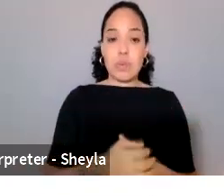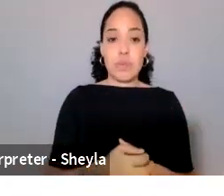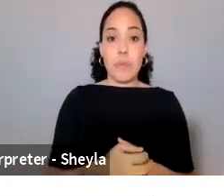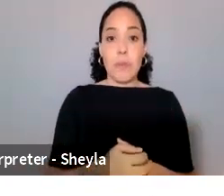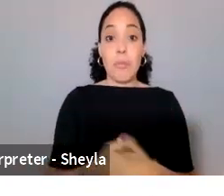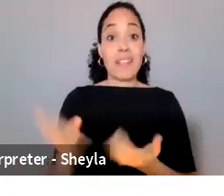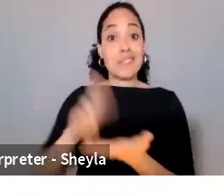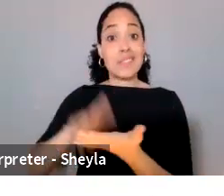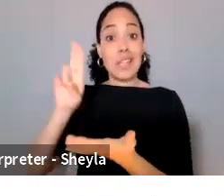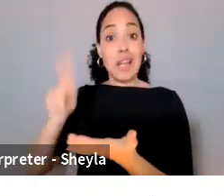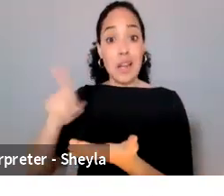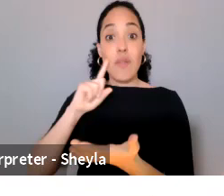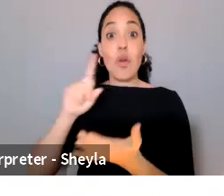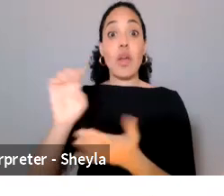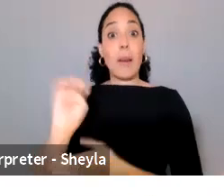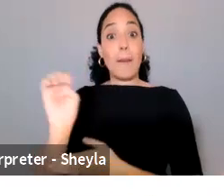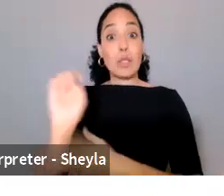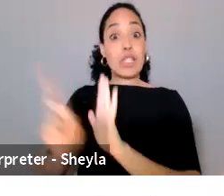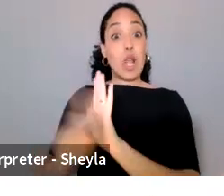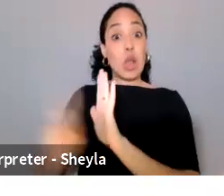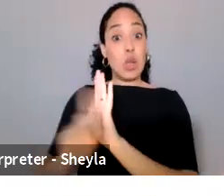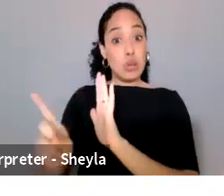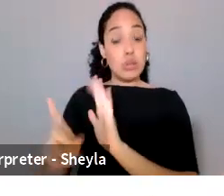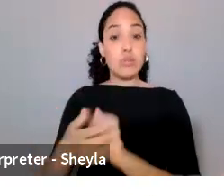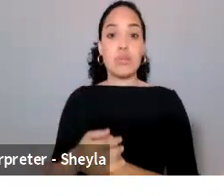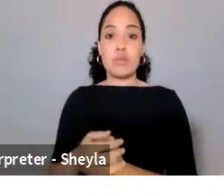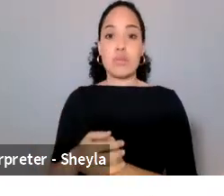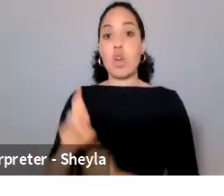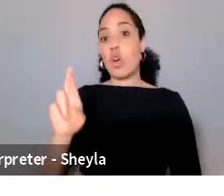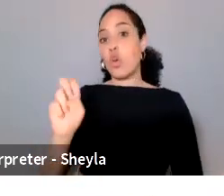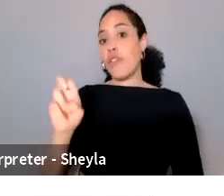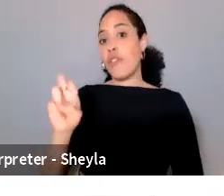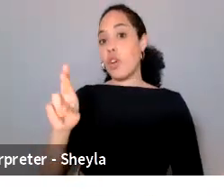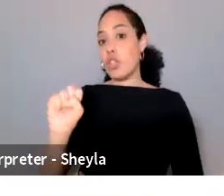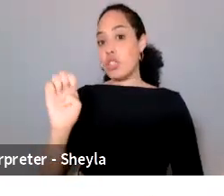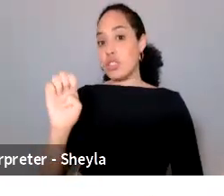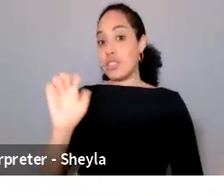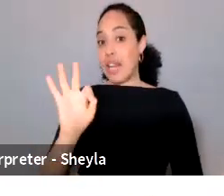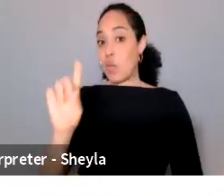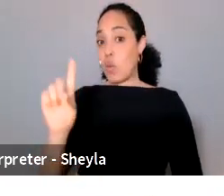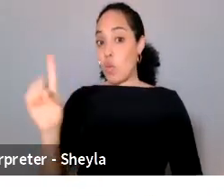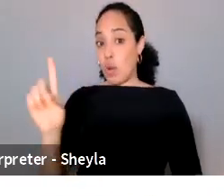or reverse 911 telephone alerts you also want to pay attention to the weather forecasts